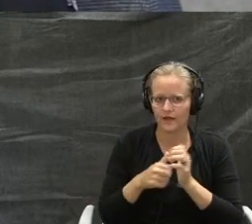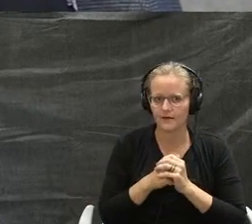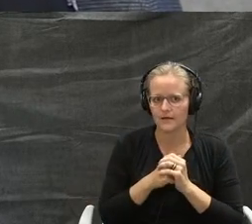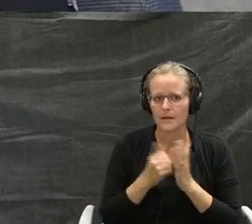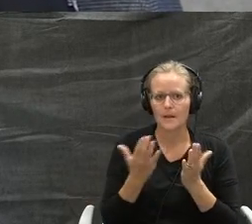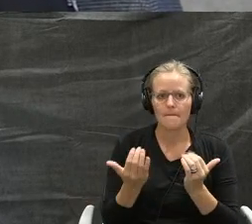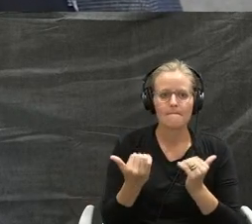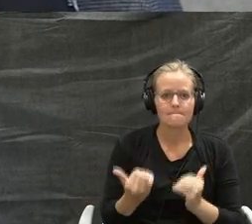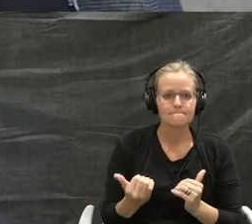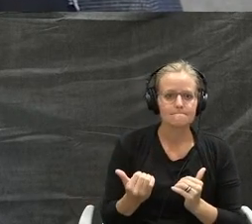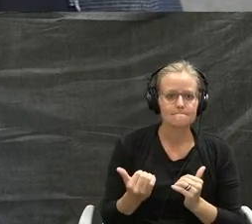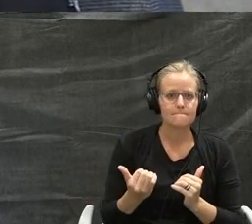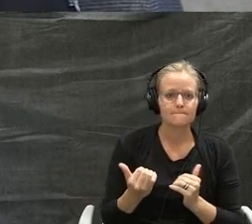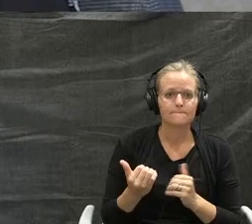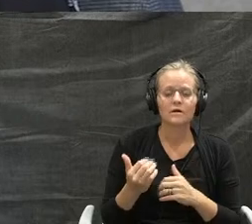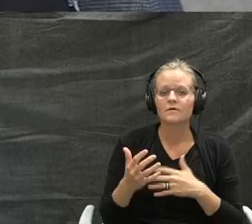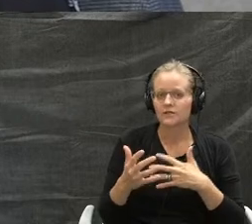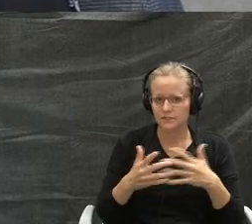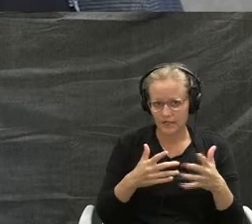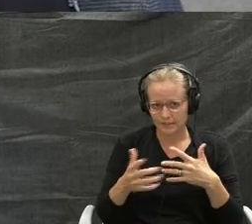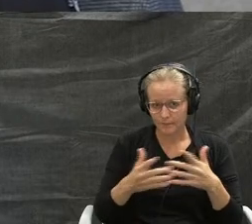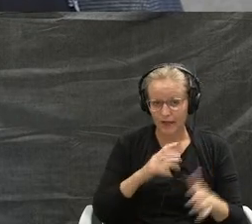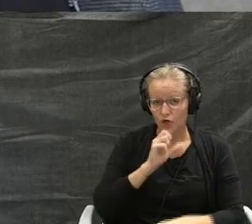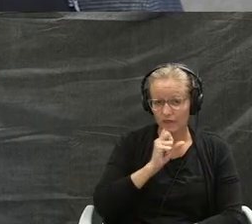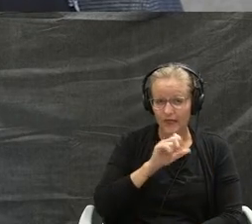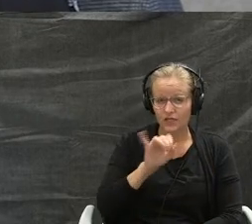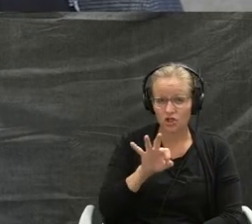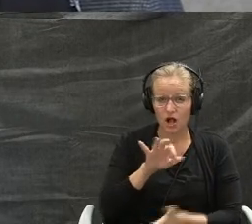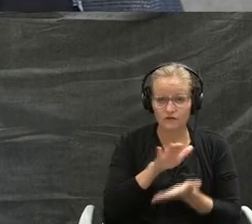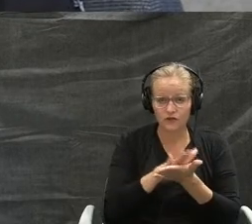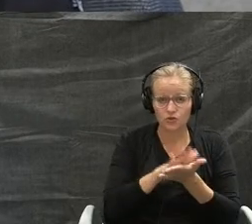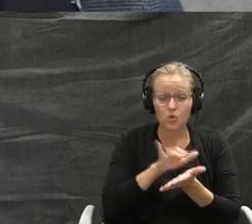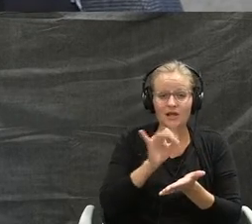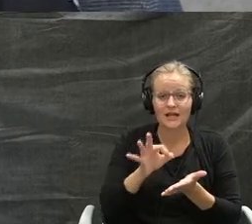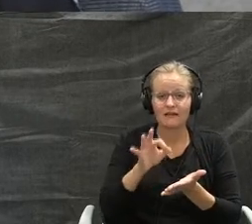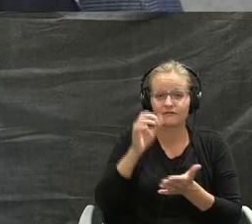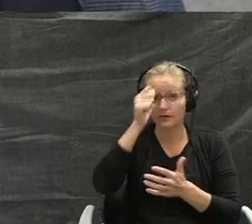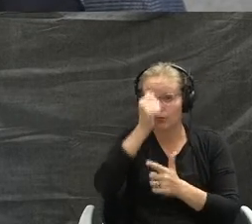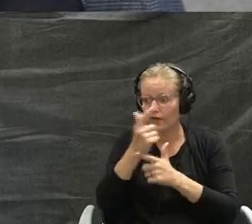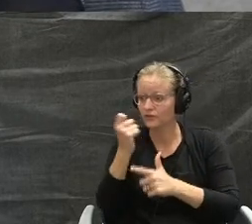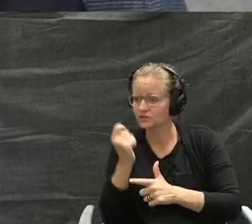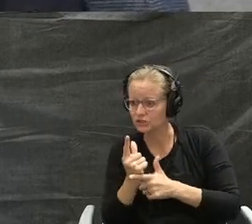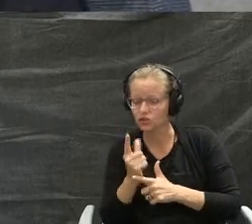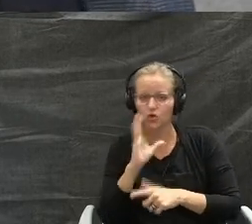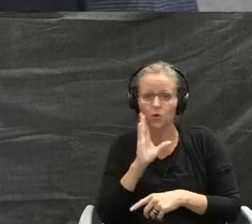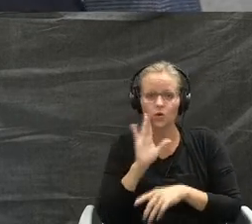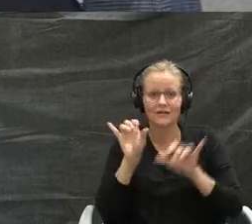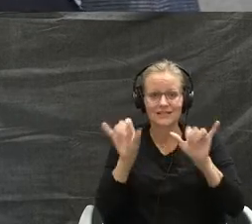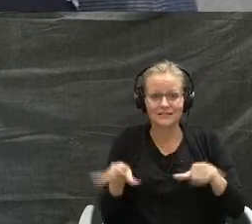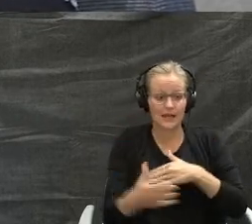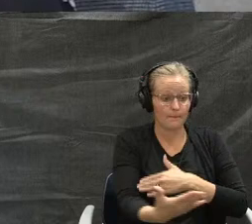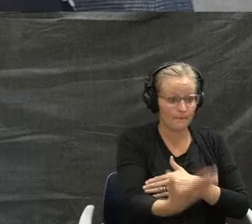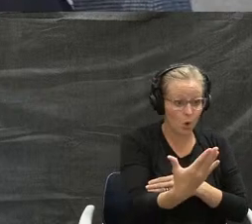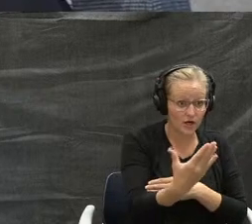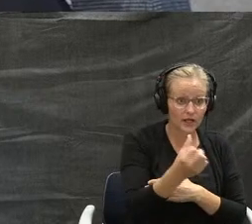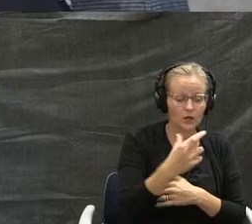the school age, be placed in the same split scenario morning or afternoon? In other words, if one child in a family is at an